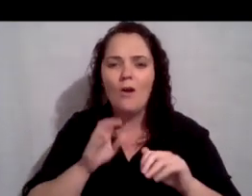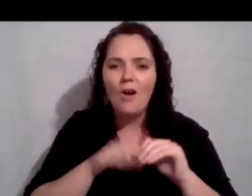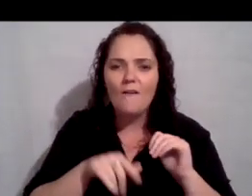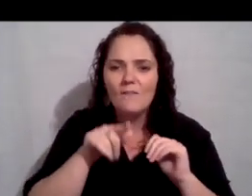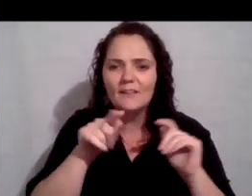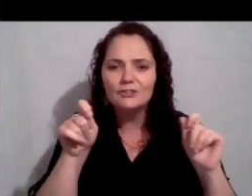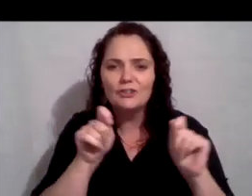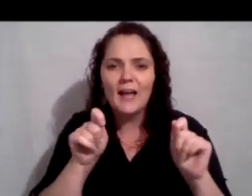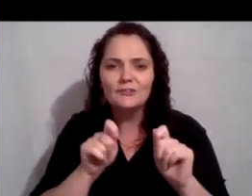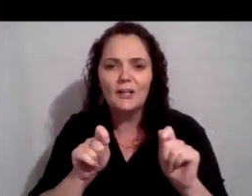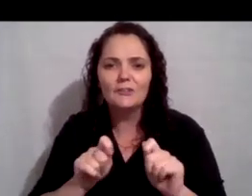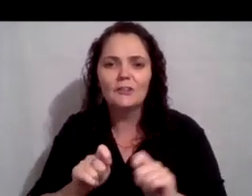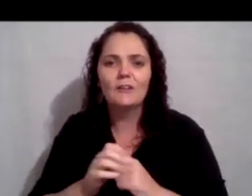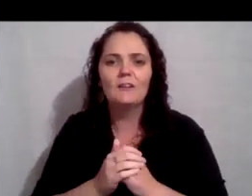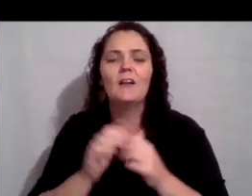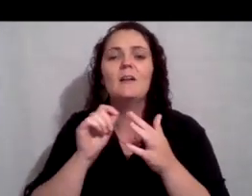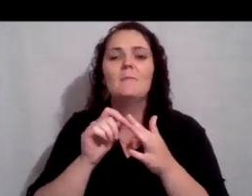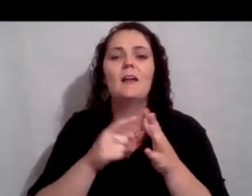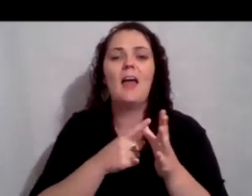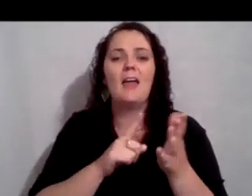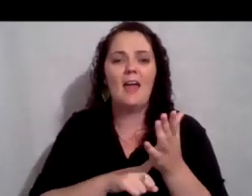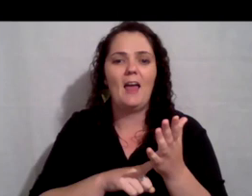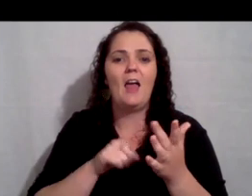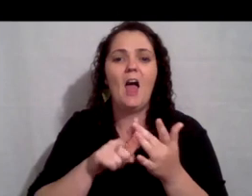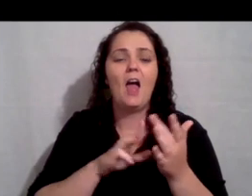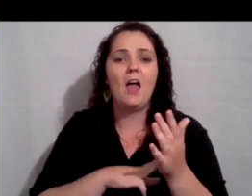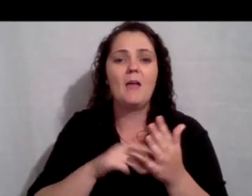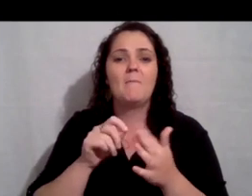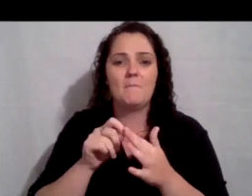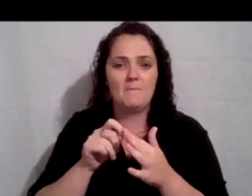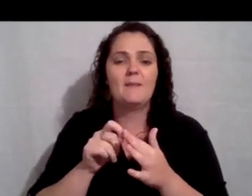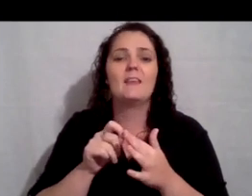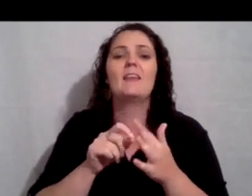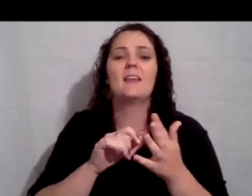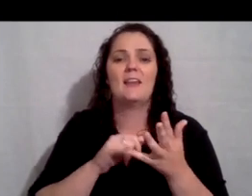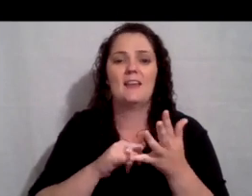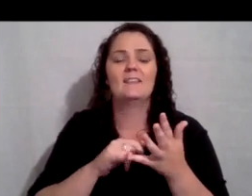Alright so again, the palimpsest, that's P-A-L-I-M-P-S-E-S-T.